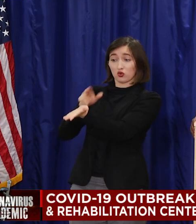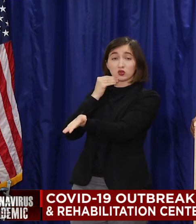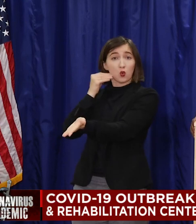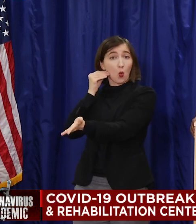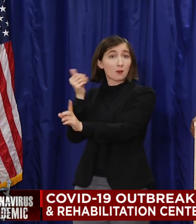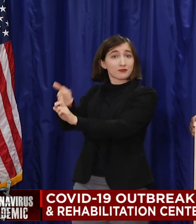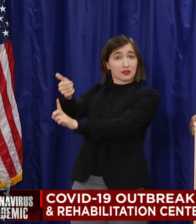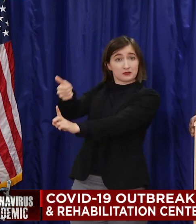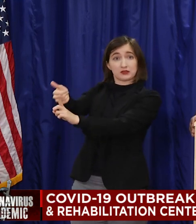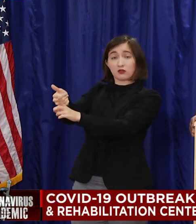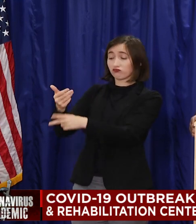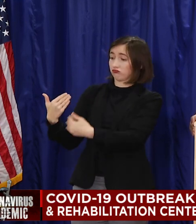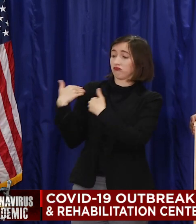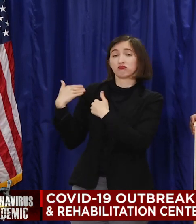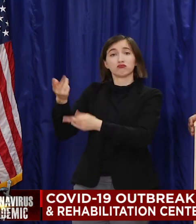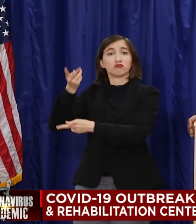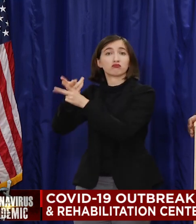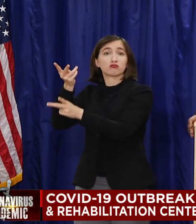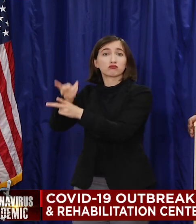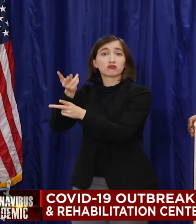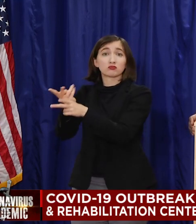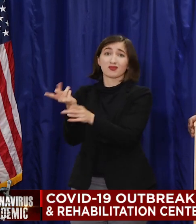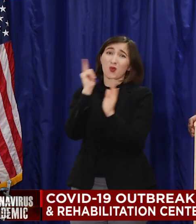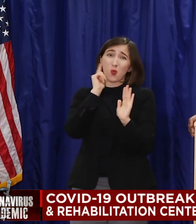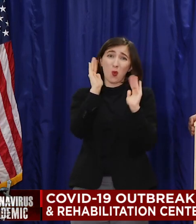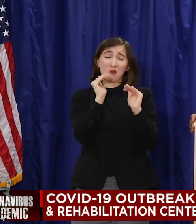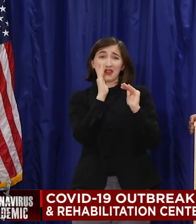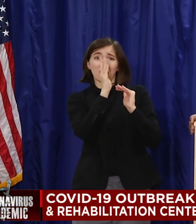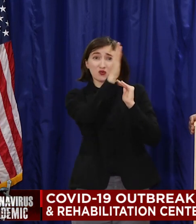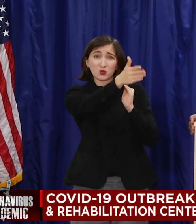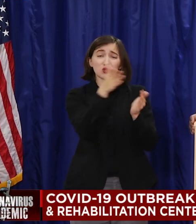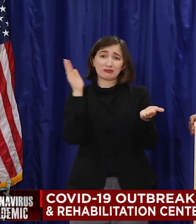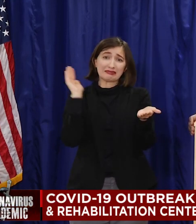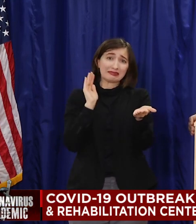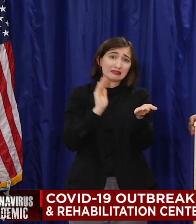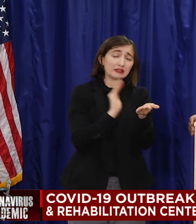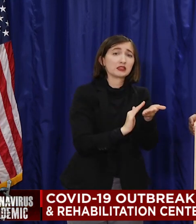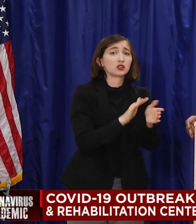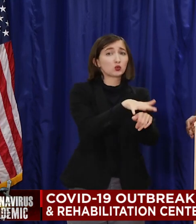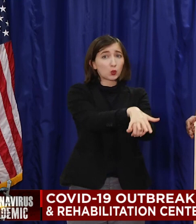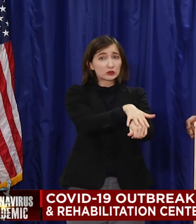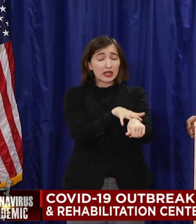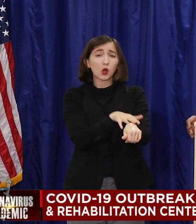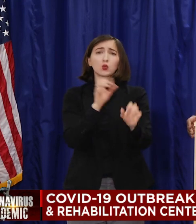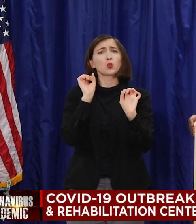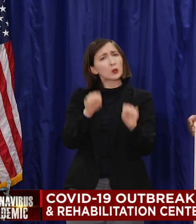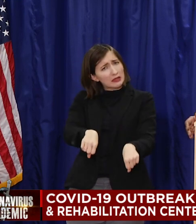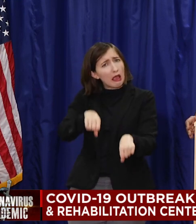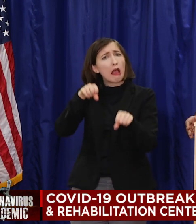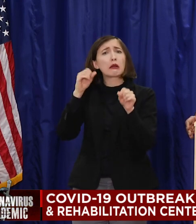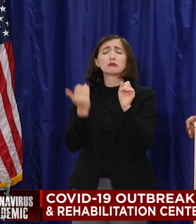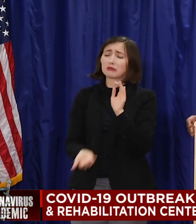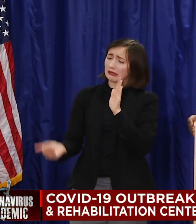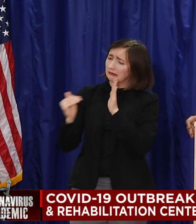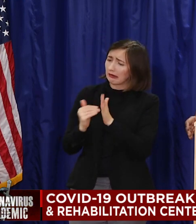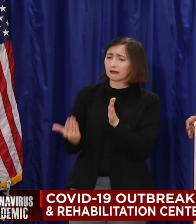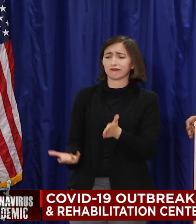CHARLES HOOD AT THE EMERGENCY MANAGEMENT OF OFFICES HERE IN SAN ANTONIO TO BEGIN SPEAKING MANAGEMENT OF OFFICES HERE IN SAN ANTONIO TO BEGIN SPEAKING AND EXPLAIN WHAT EXACTLY THE SAN ANTONIO TO BEGIN SPEAKING AND EXPLAIN WHAT EXACTLY THE SITUATION IS WE CAN TELL YOU AND EXPLAIN WHAT EXACTLY THE SITUATION IS WE CAN TELL YOU THAT RIGHT NOW THE CITY OF SAN SITUATION IS WE CAN TELL YOU THAT RIGHT NOW THE CITY OF SAN ANTONIO IS KEEPING A PRETTY